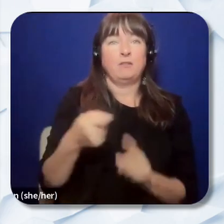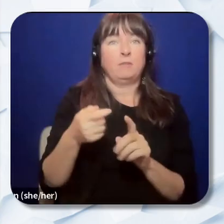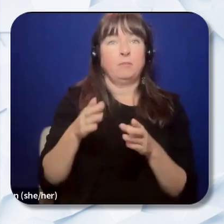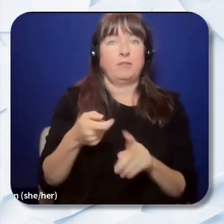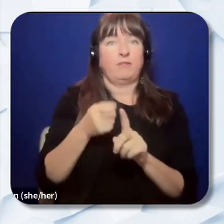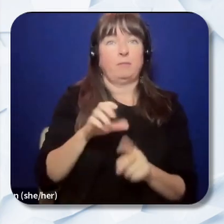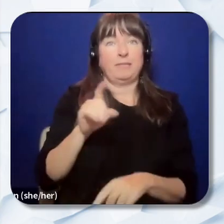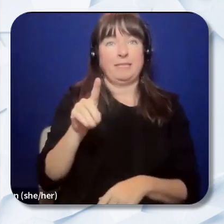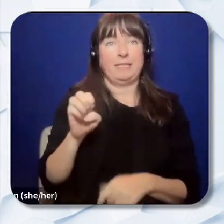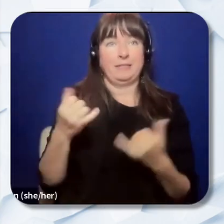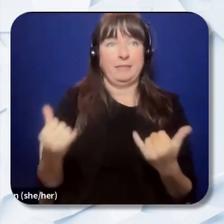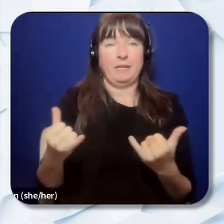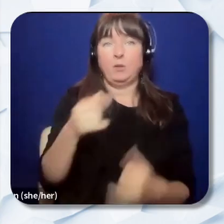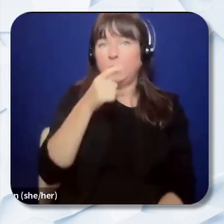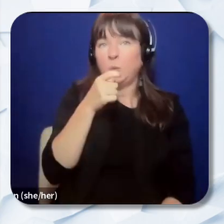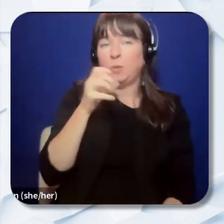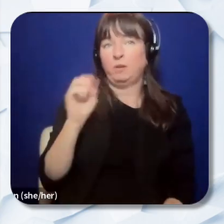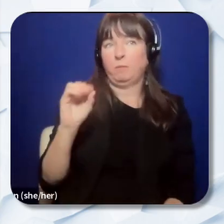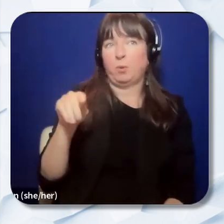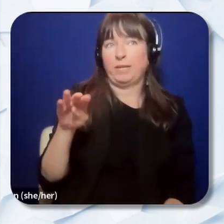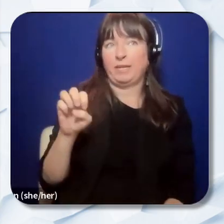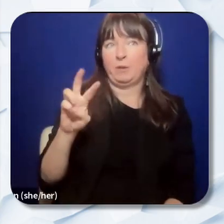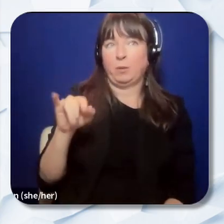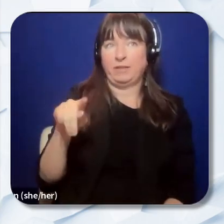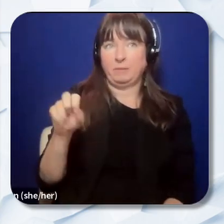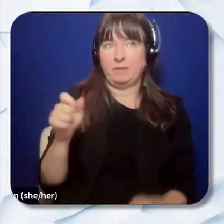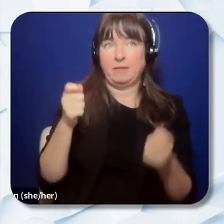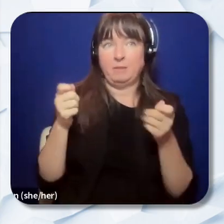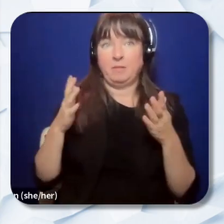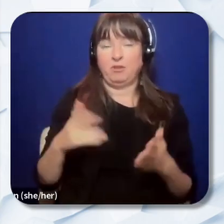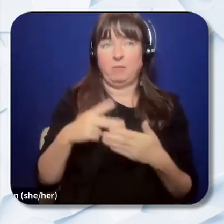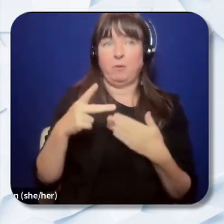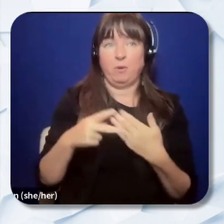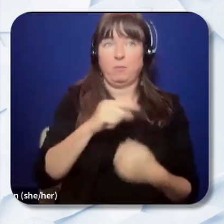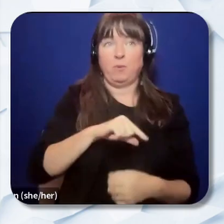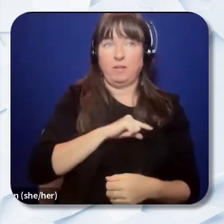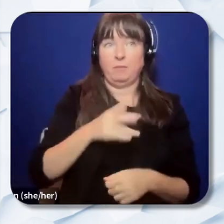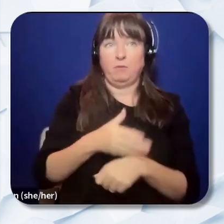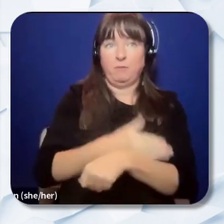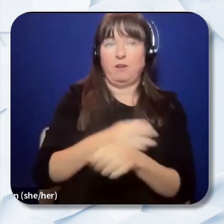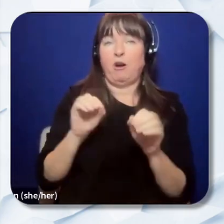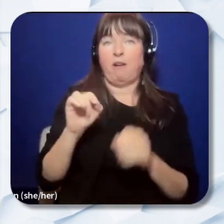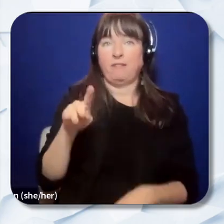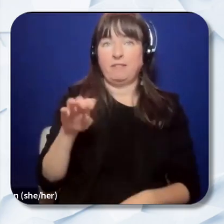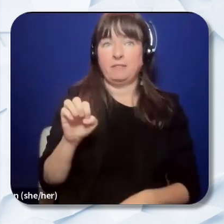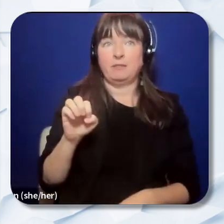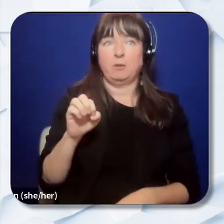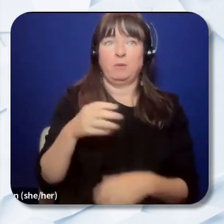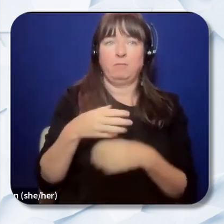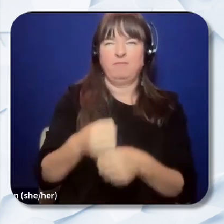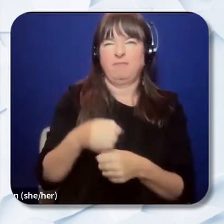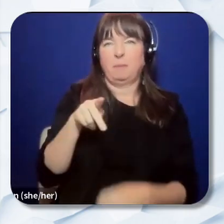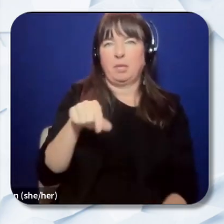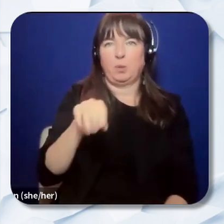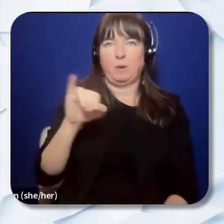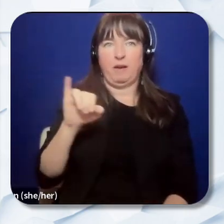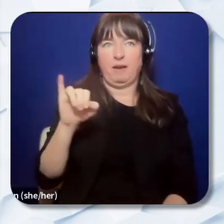are Monique Williams Administrator of the Program Quality Improvement Office or PQI at the Early Ed